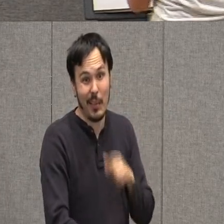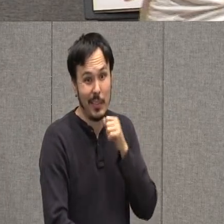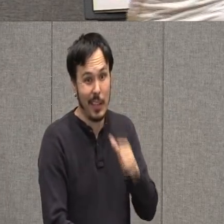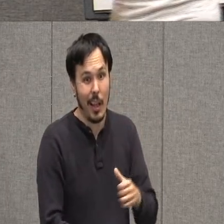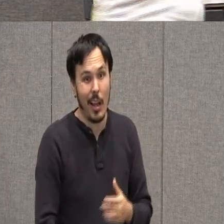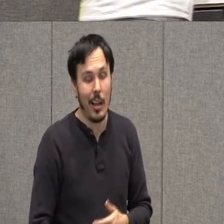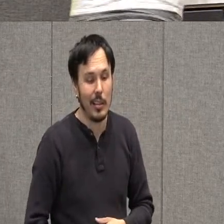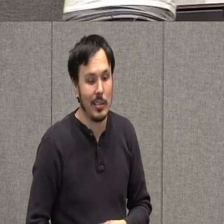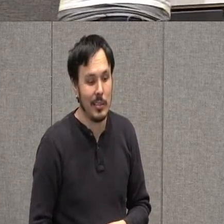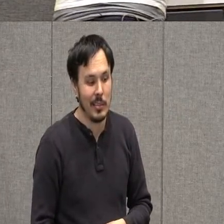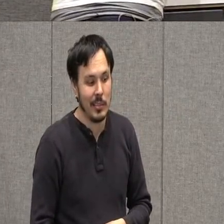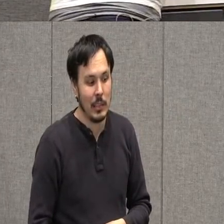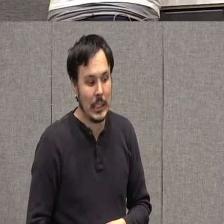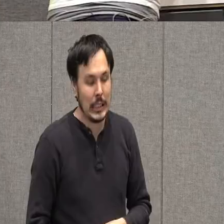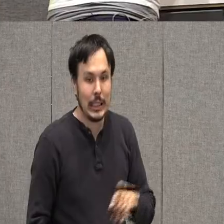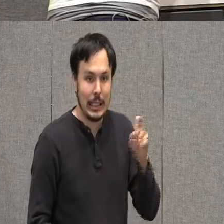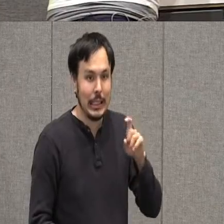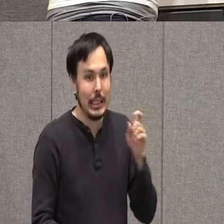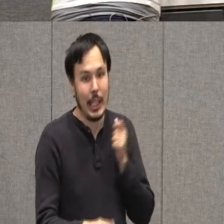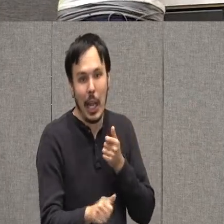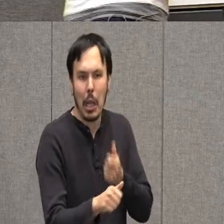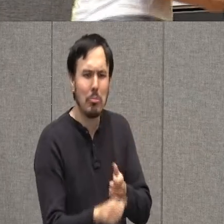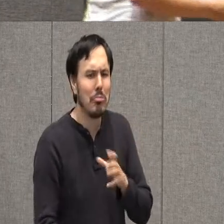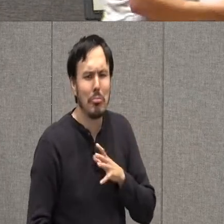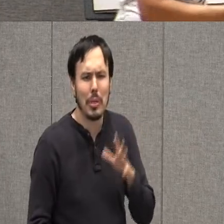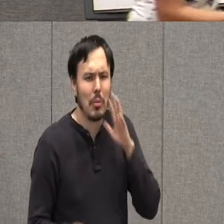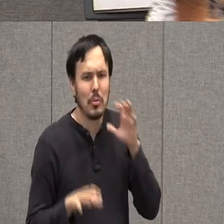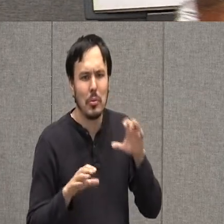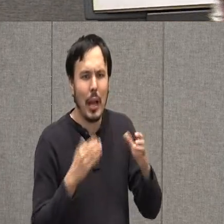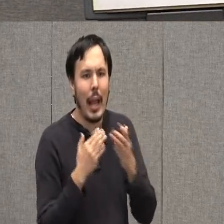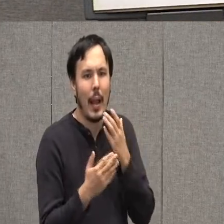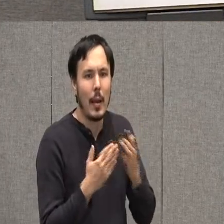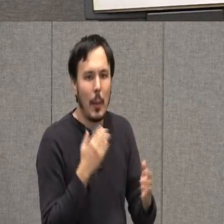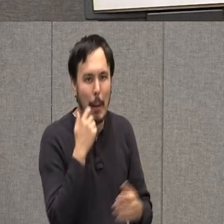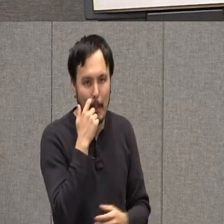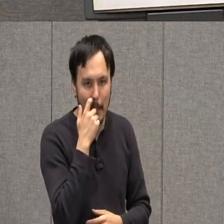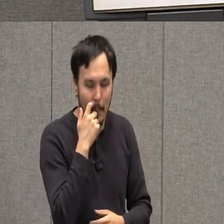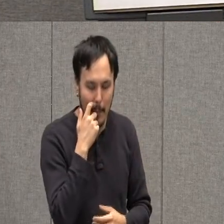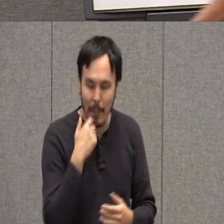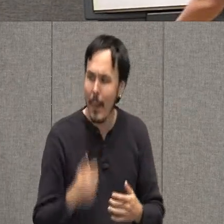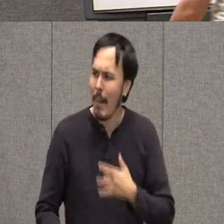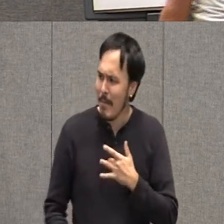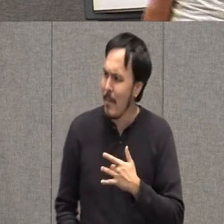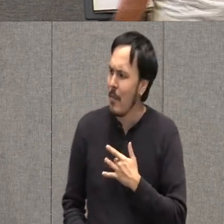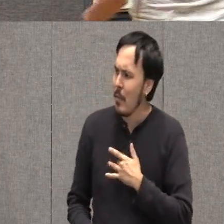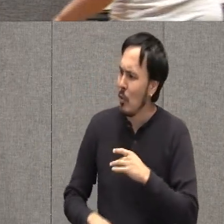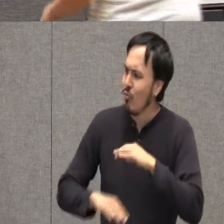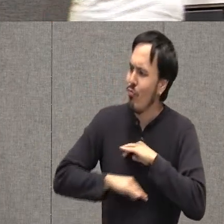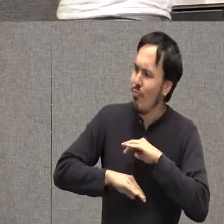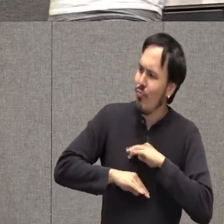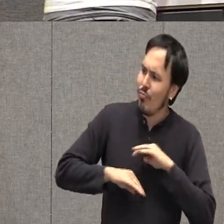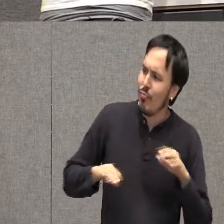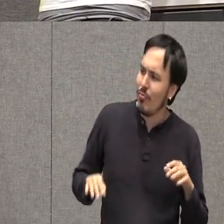And that's okay, I'm gonna do it anyways. It just feels so good to draw. You're curving. That little shape's curving over there.